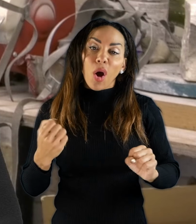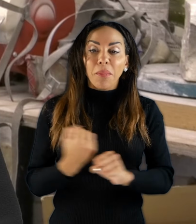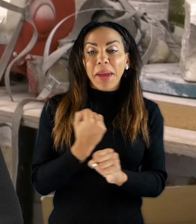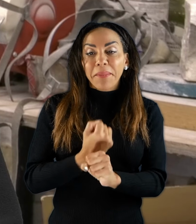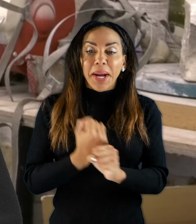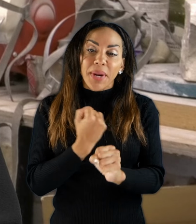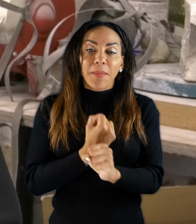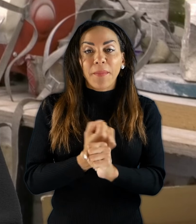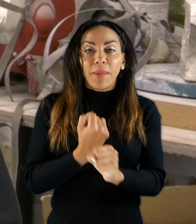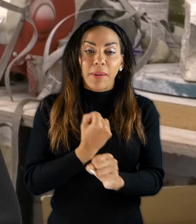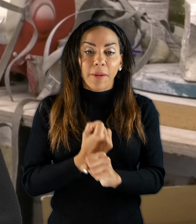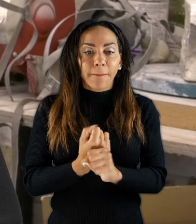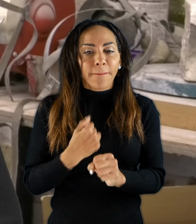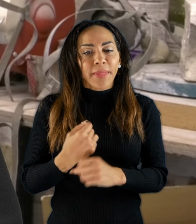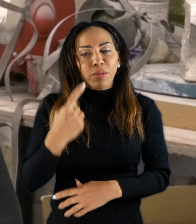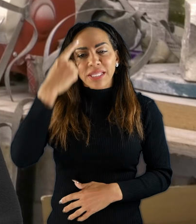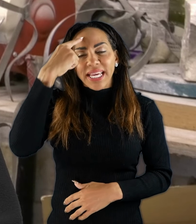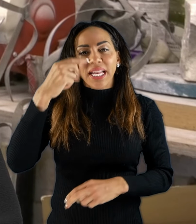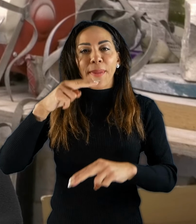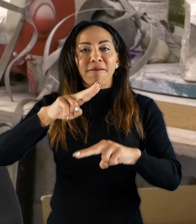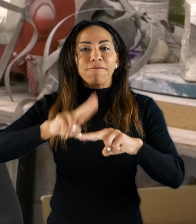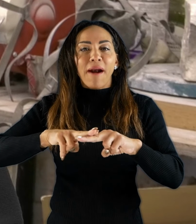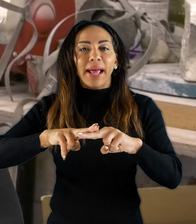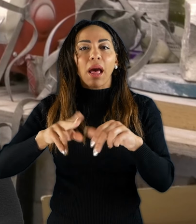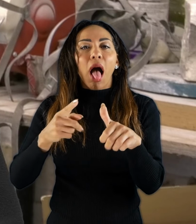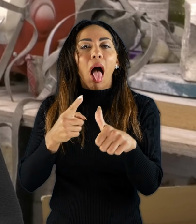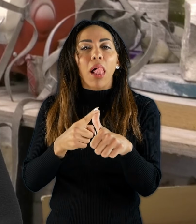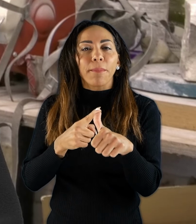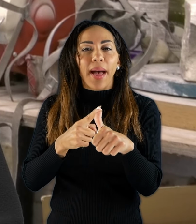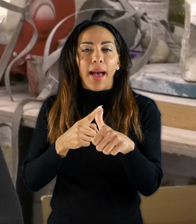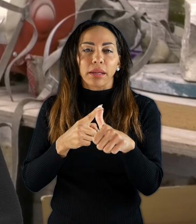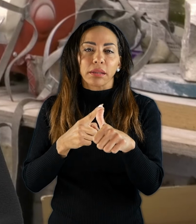I was thinking particularly about Frank Auerbach, who's died just recently. And, you know, he just